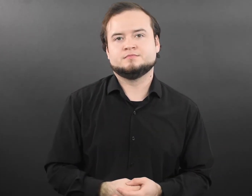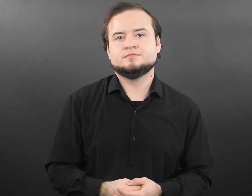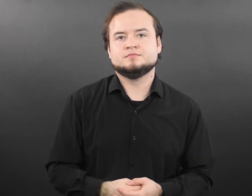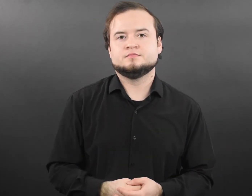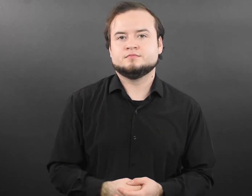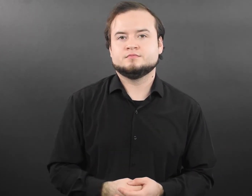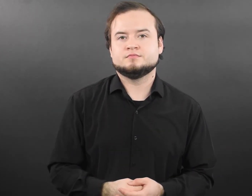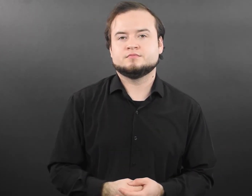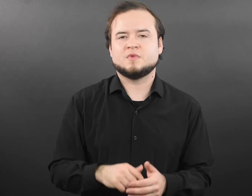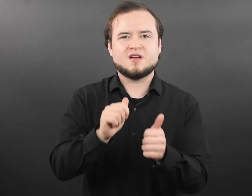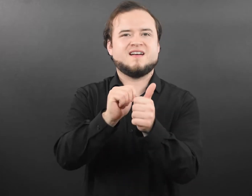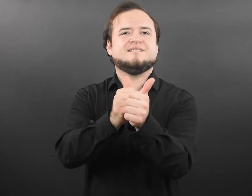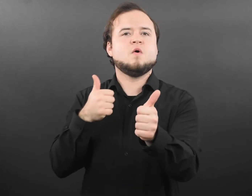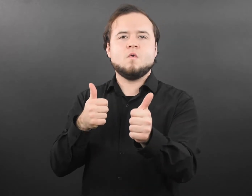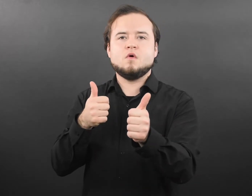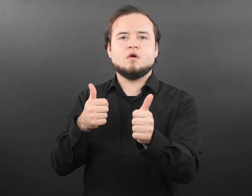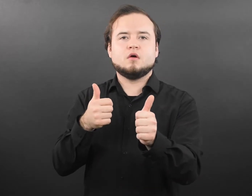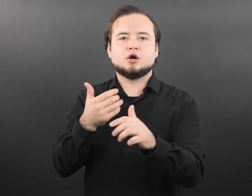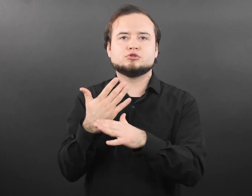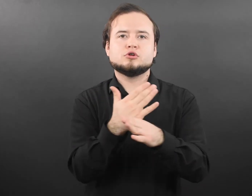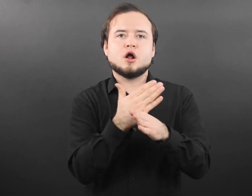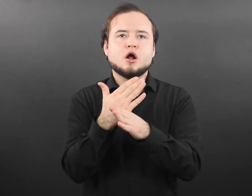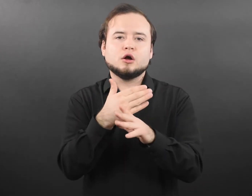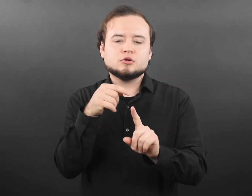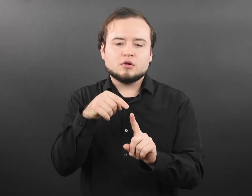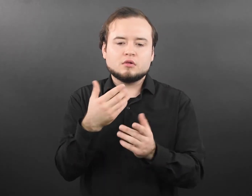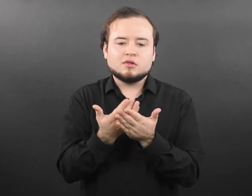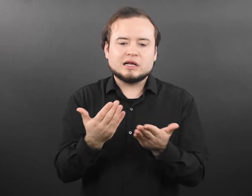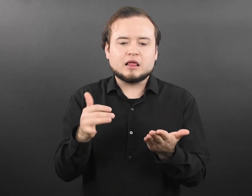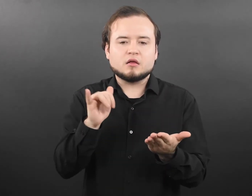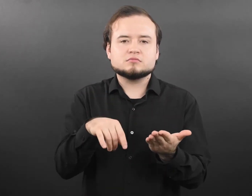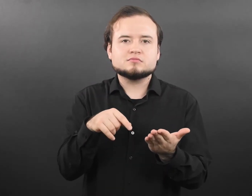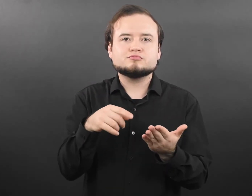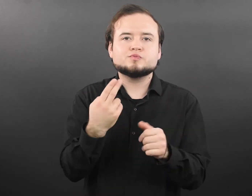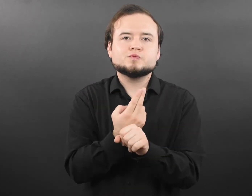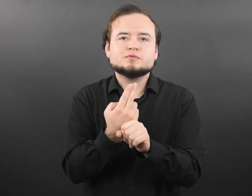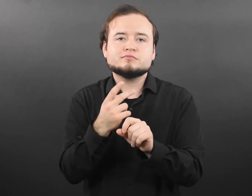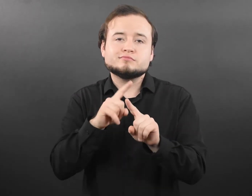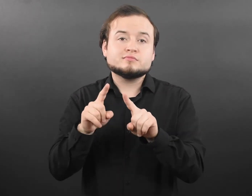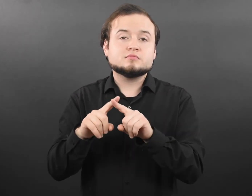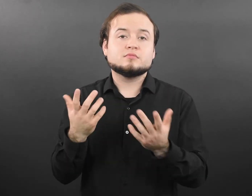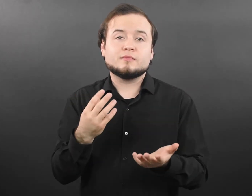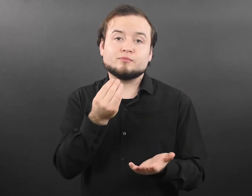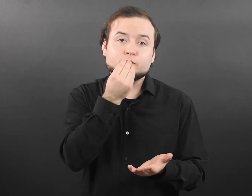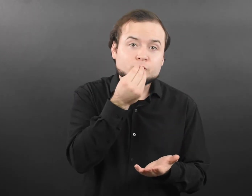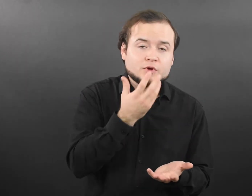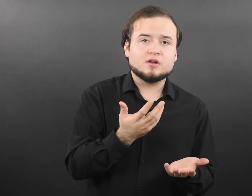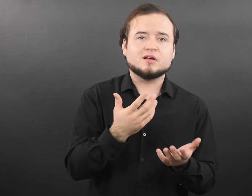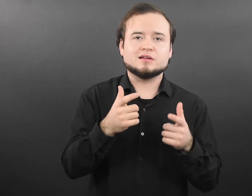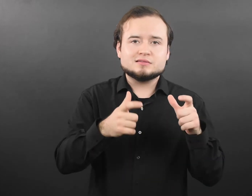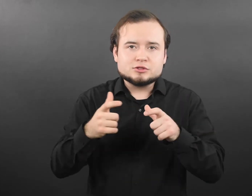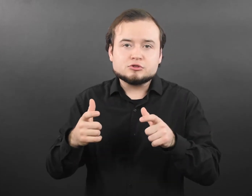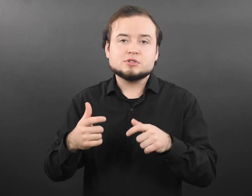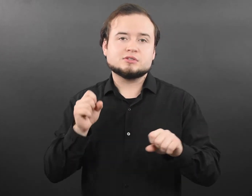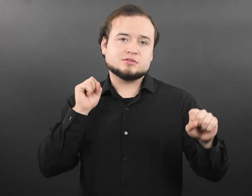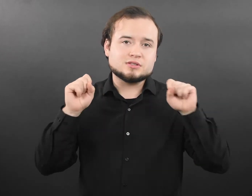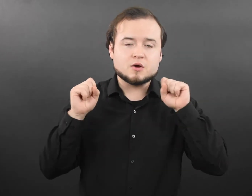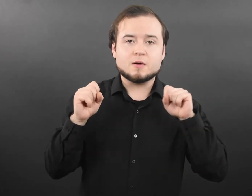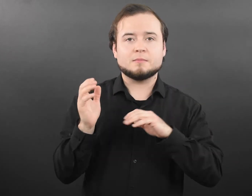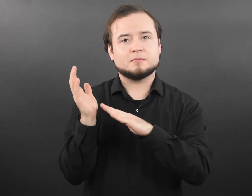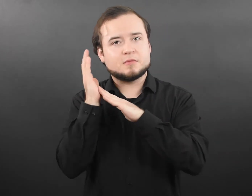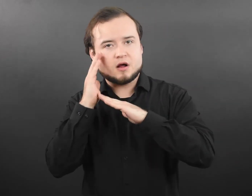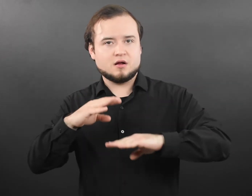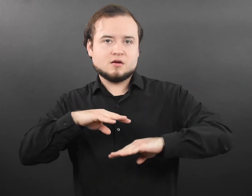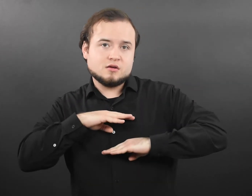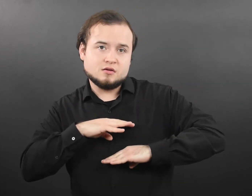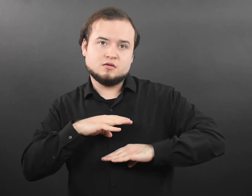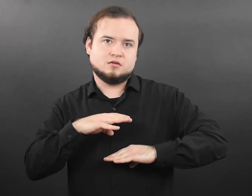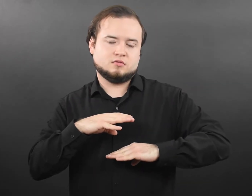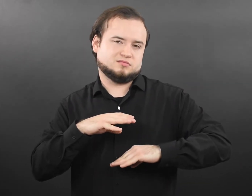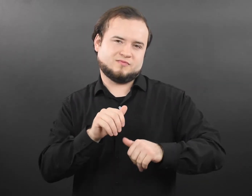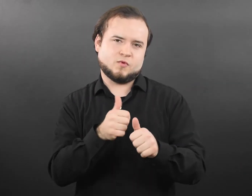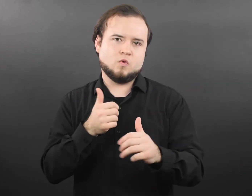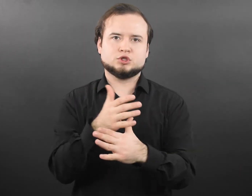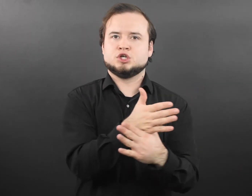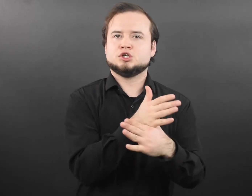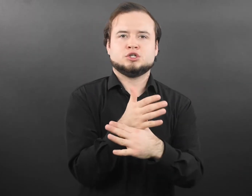• Avoid sharing personal household items (e.g., food, dishes, towels, or bedding).